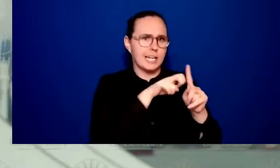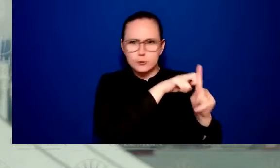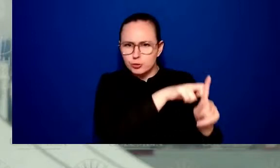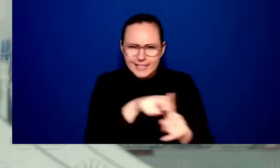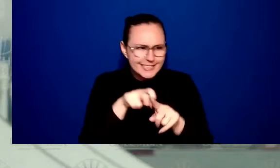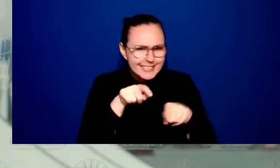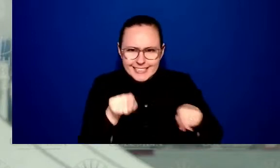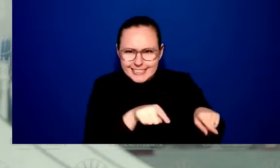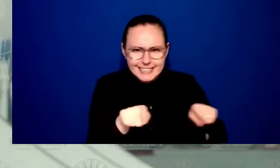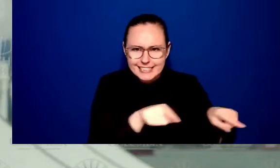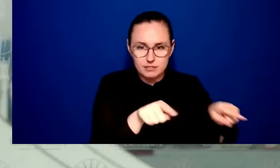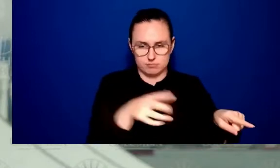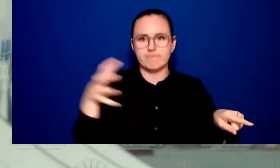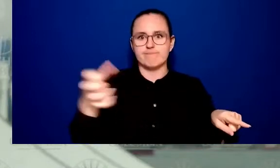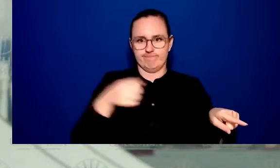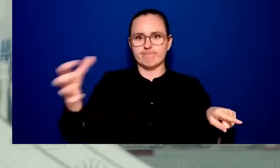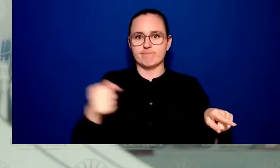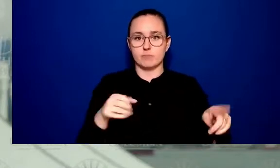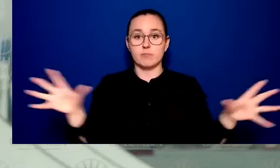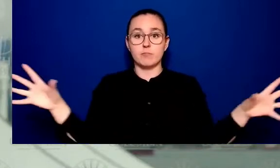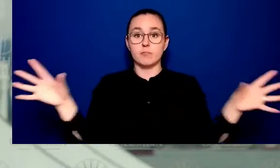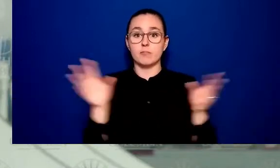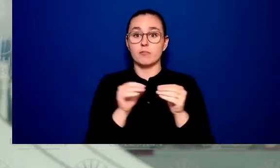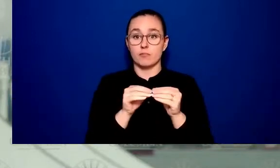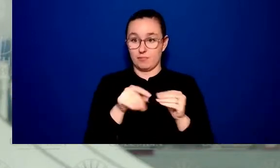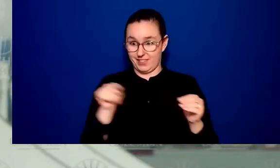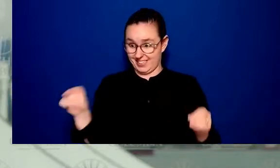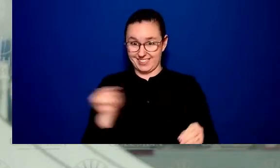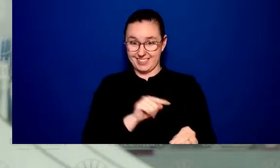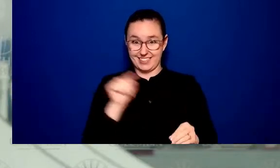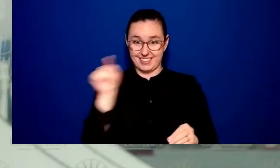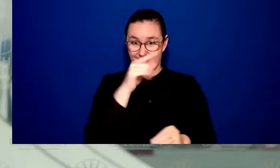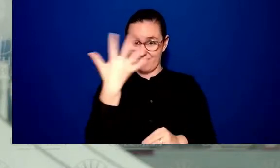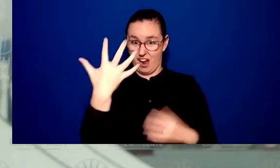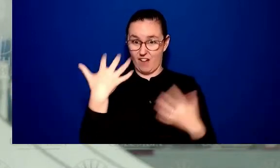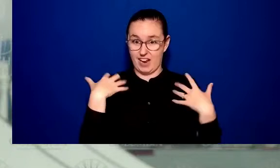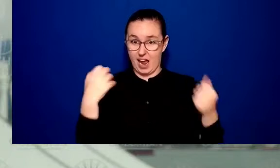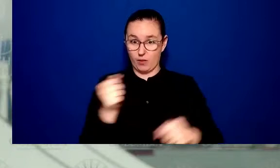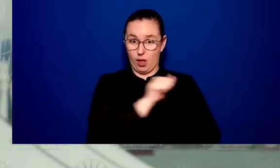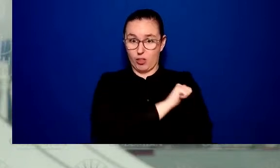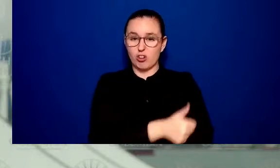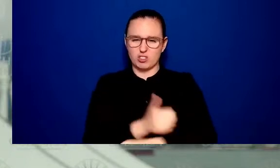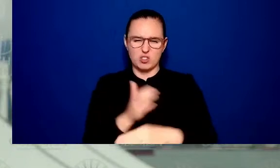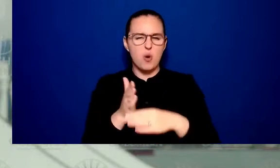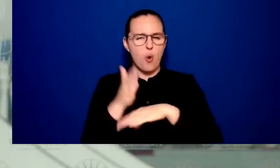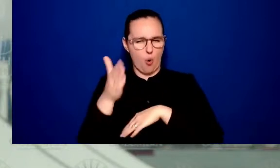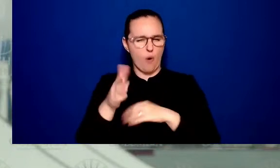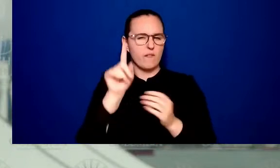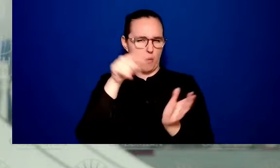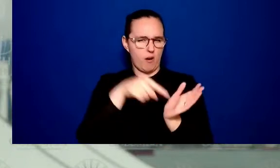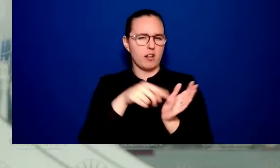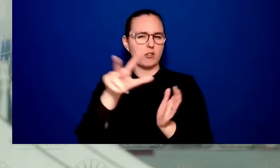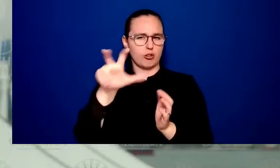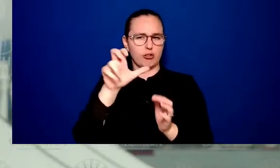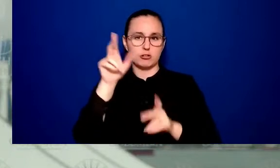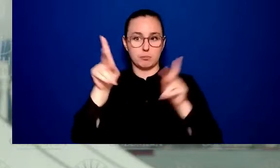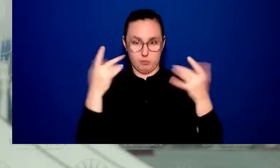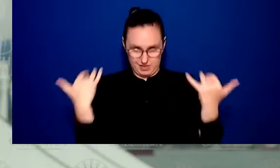the five regional health authorities and the provincial health services authority. As